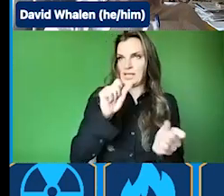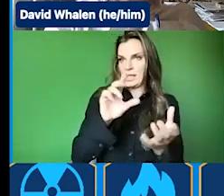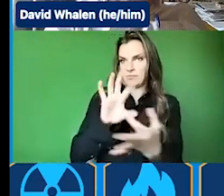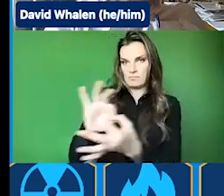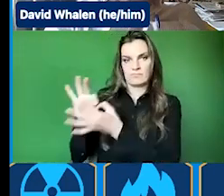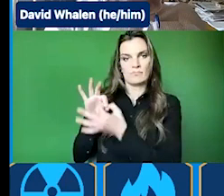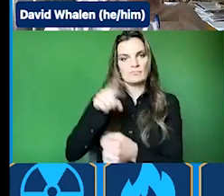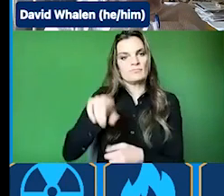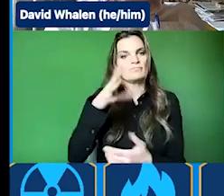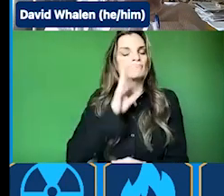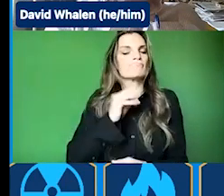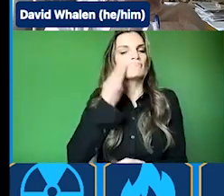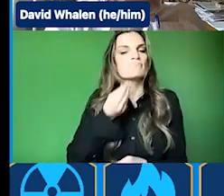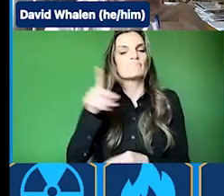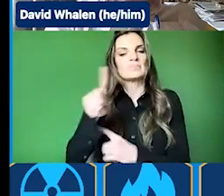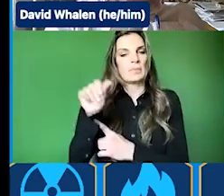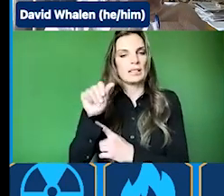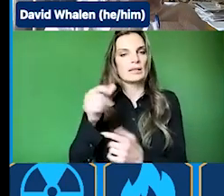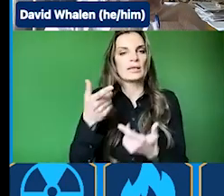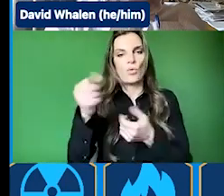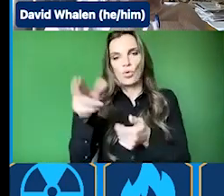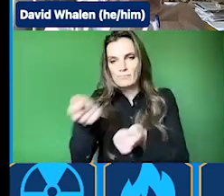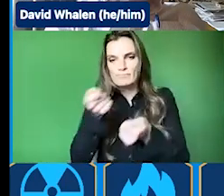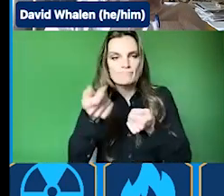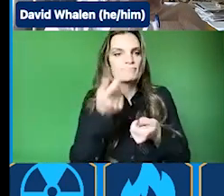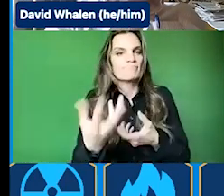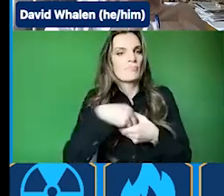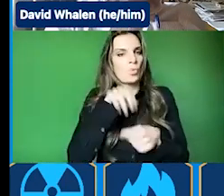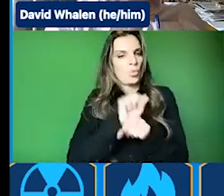look more like the population we are serving. And this includes